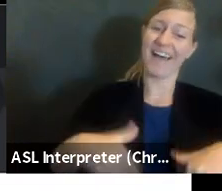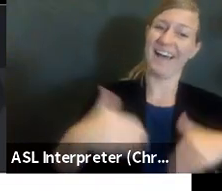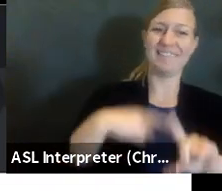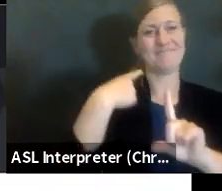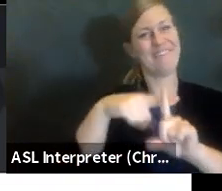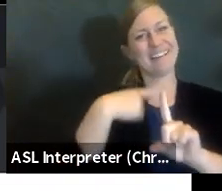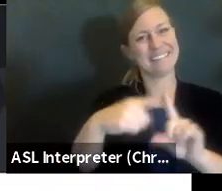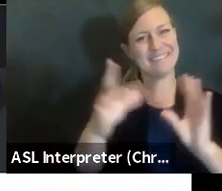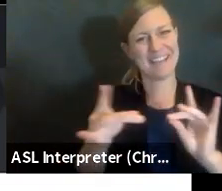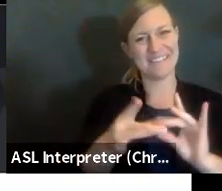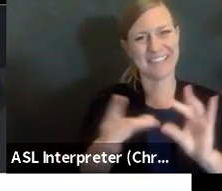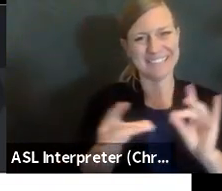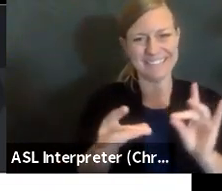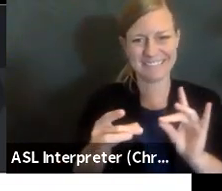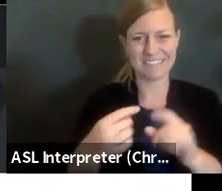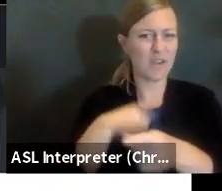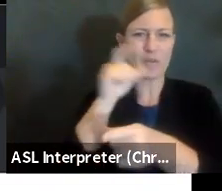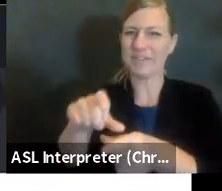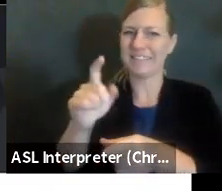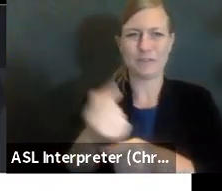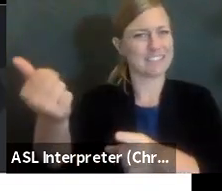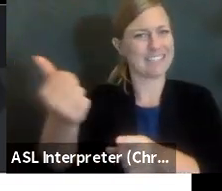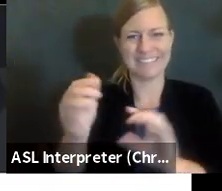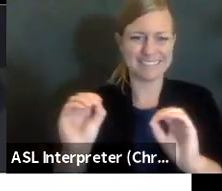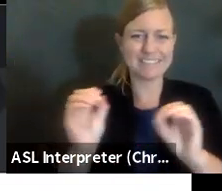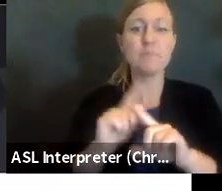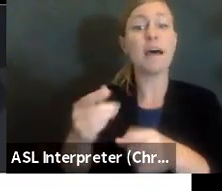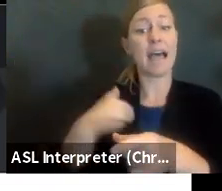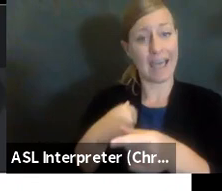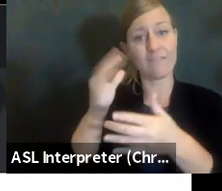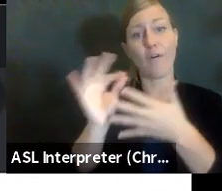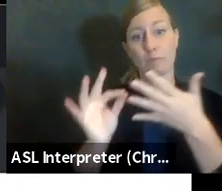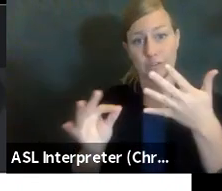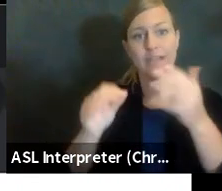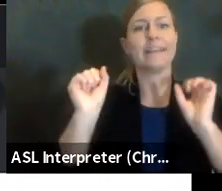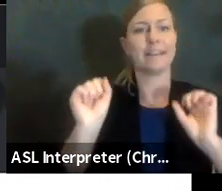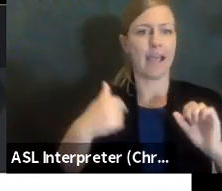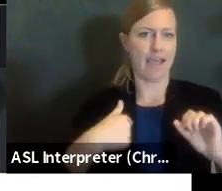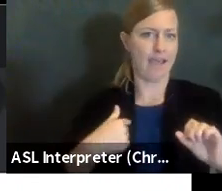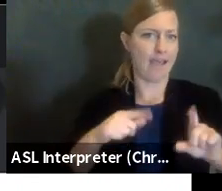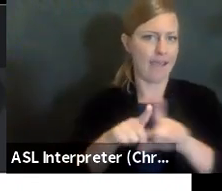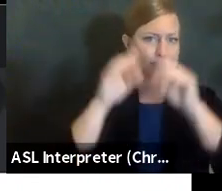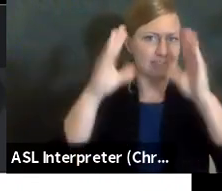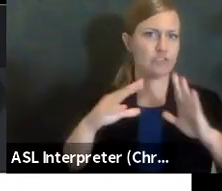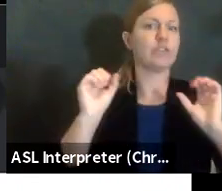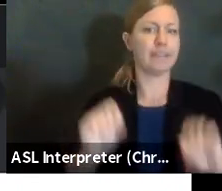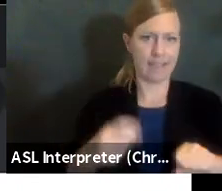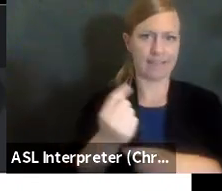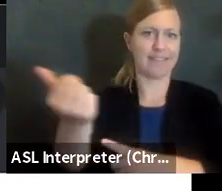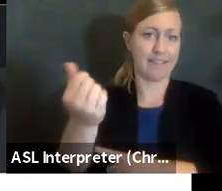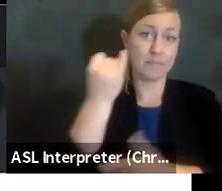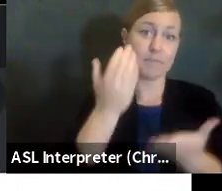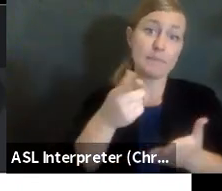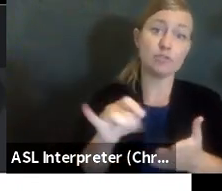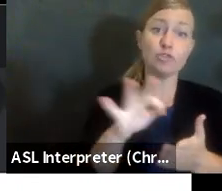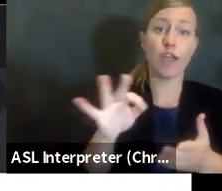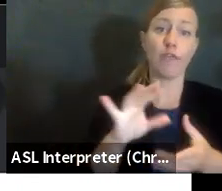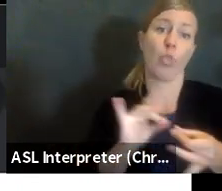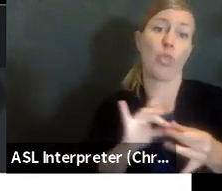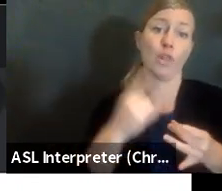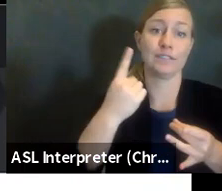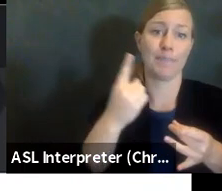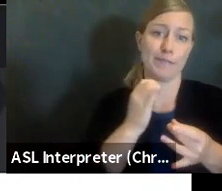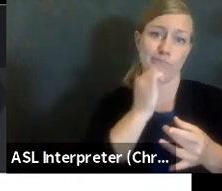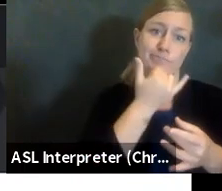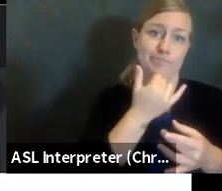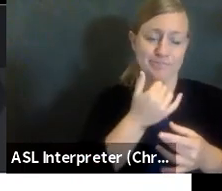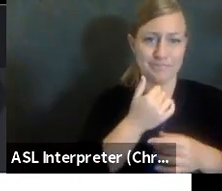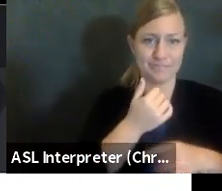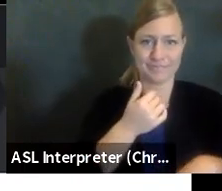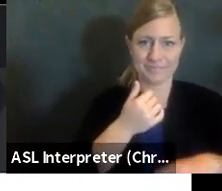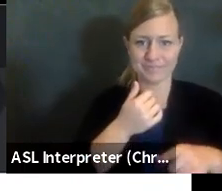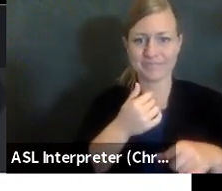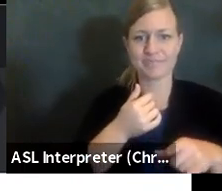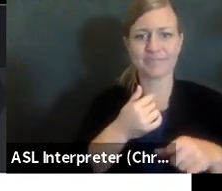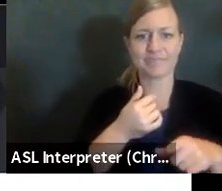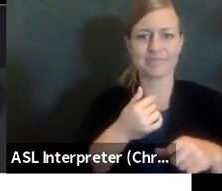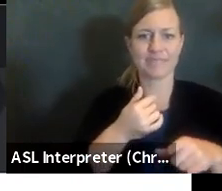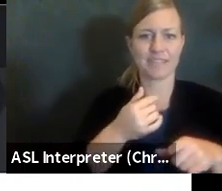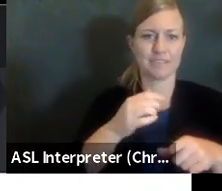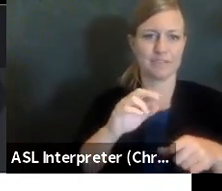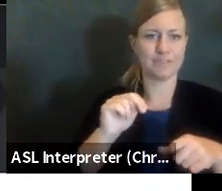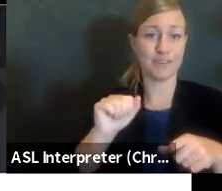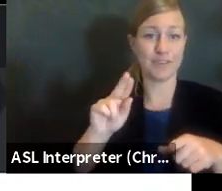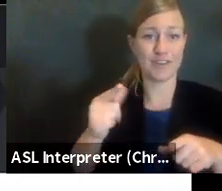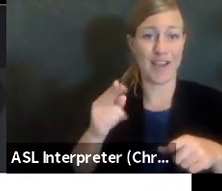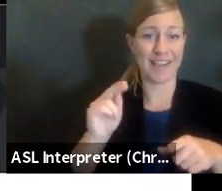ESD 112 - Katherine Livick: comment. So I don't think I'm going to have to delete it or anything, but I do have the choice to do that. If Jeff had said something naughty I could delete it. If Jeff is always naughty and just